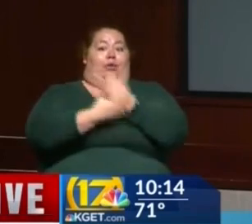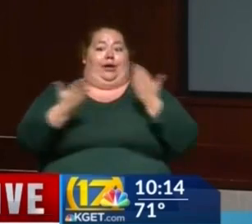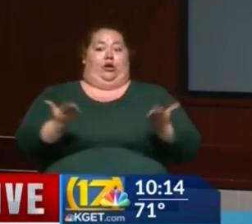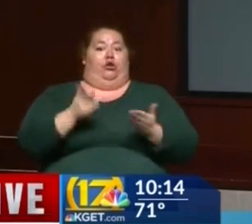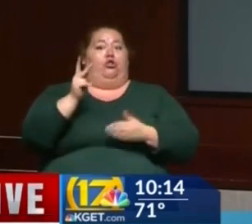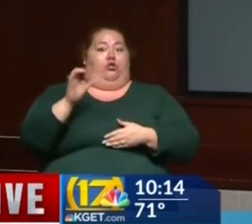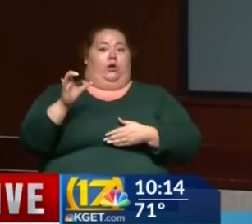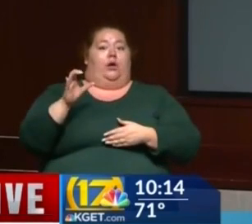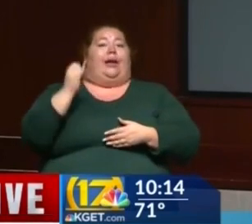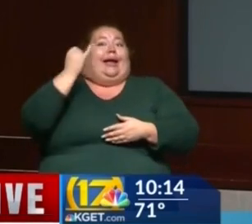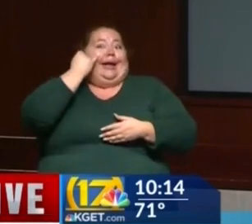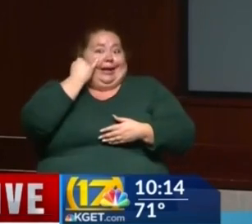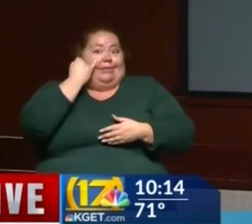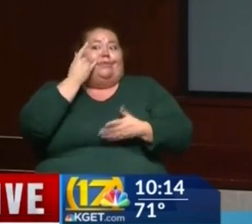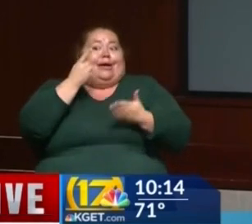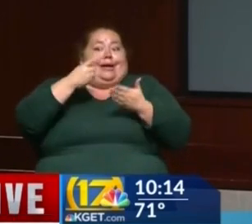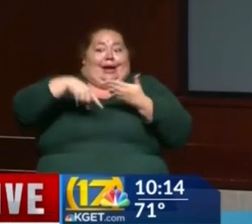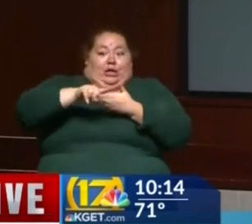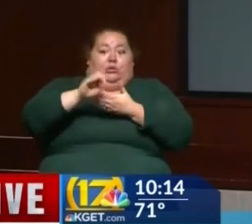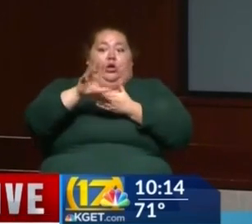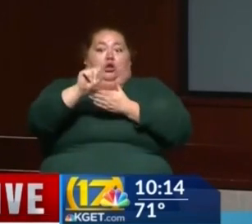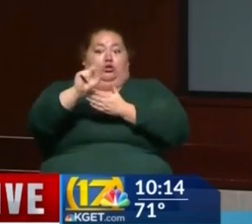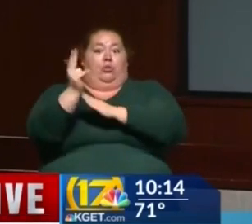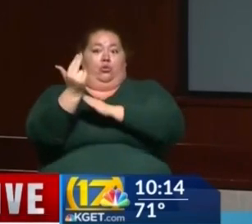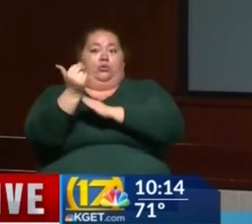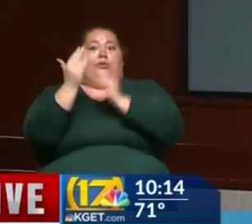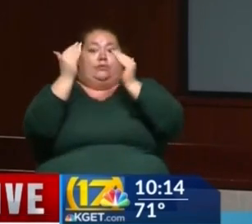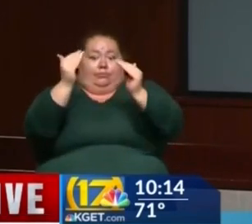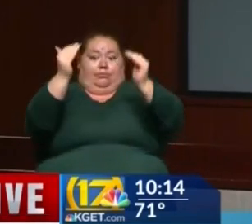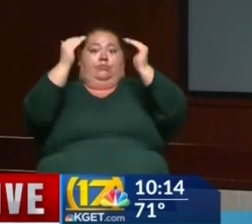ONE.